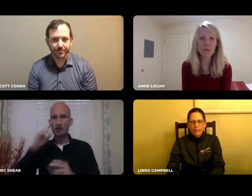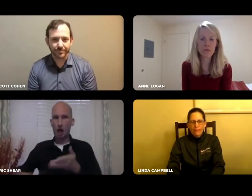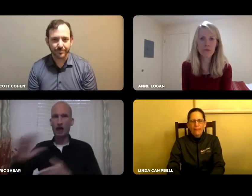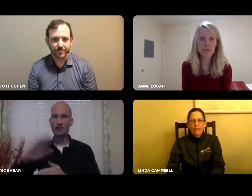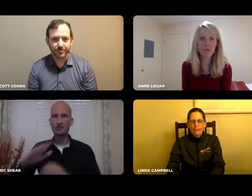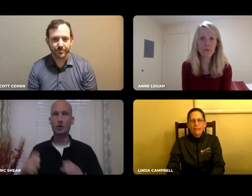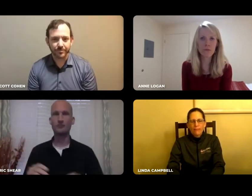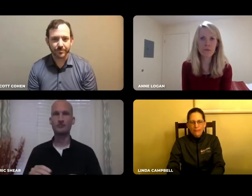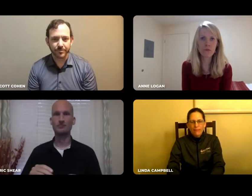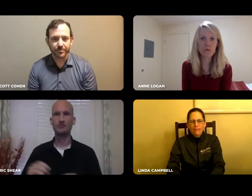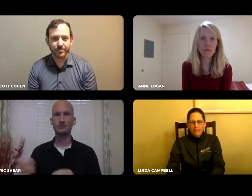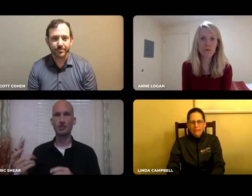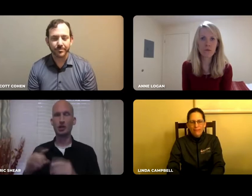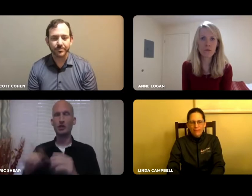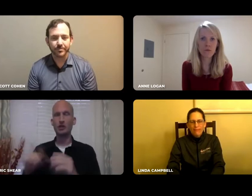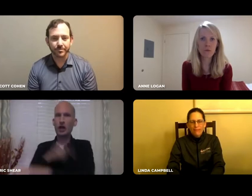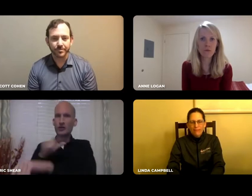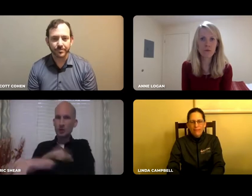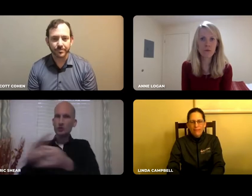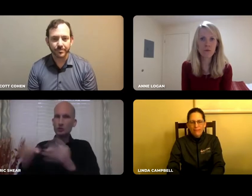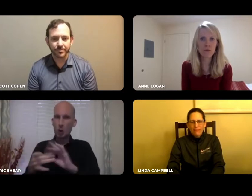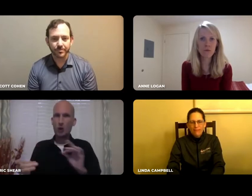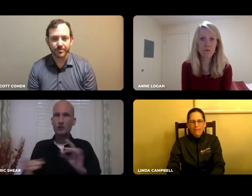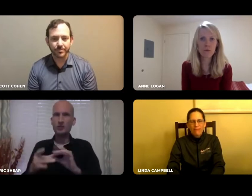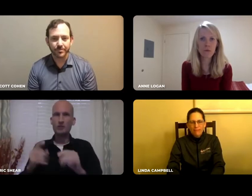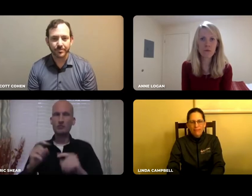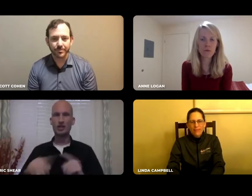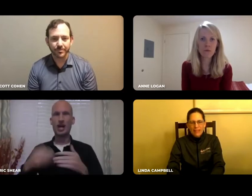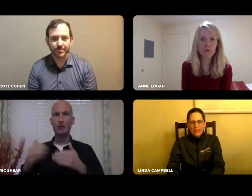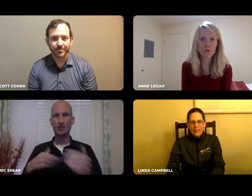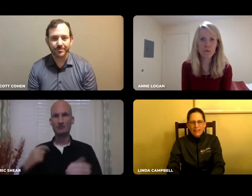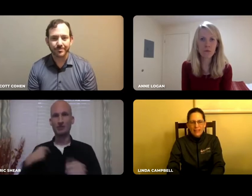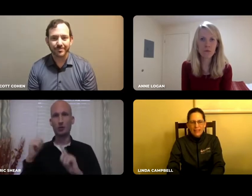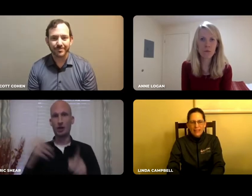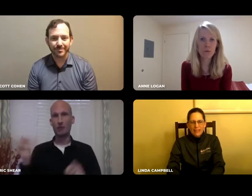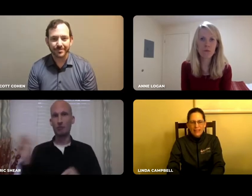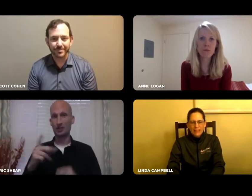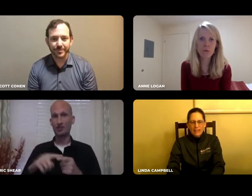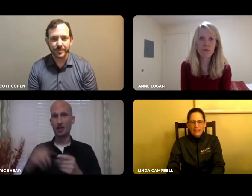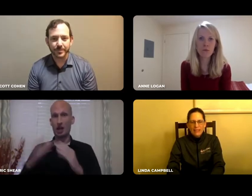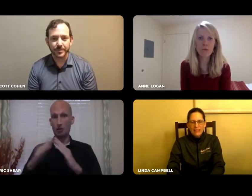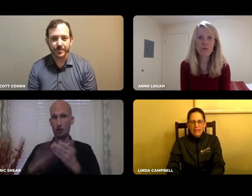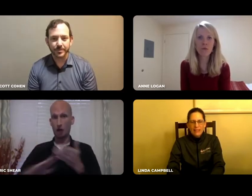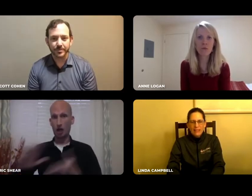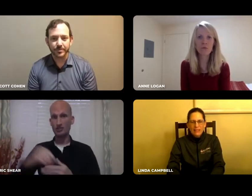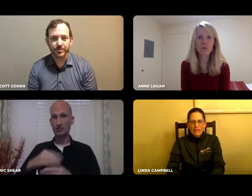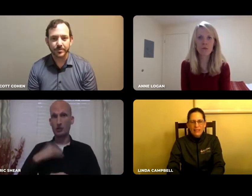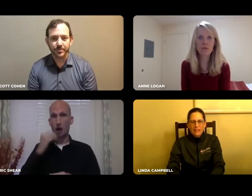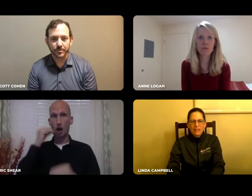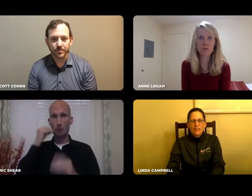experience the first time. It's a long story. [Laugh] Anyway I went back to college in Washington state, my home state.